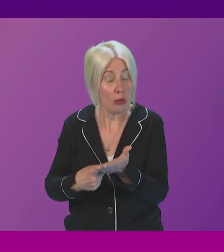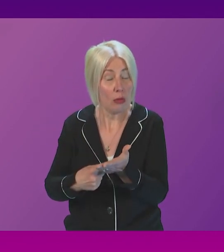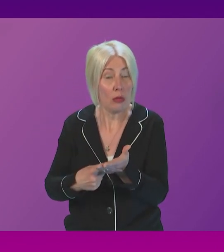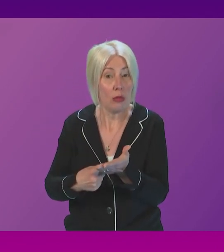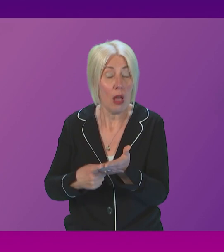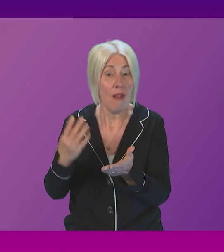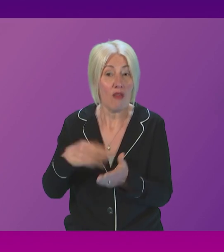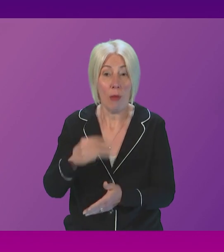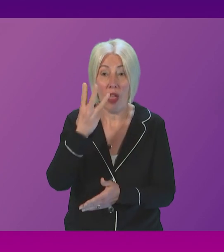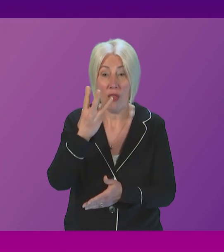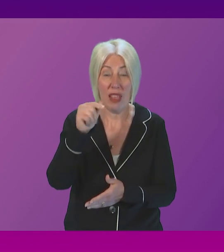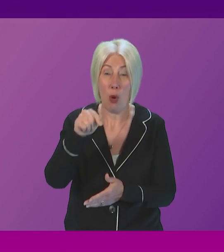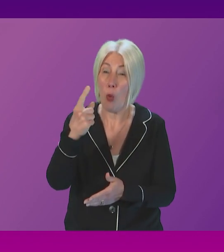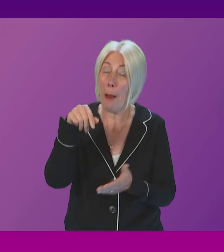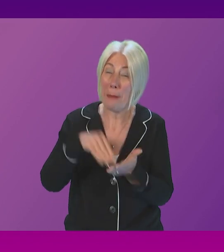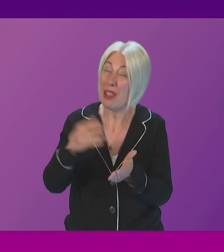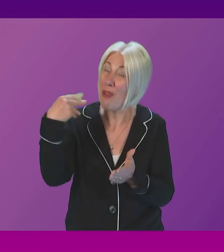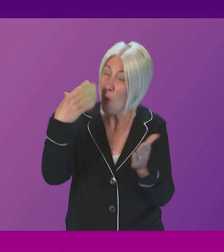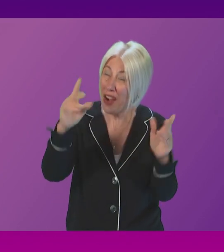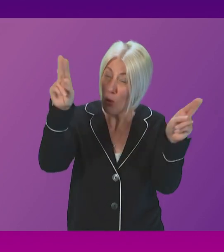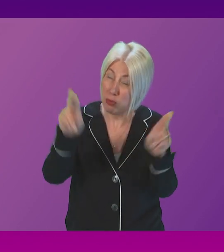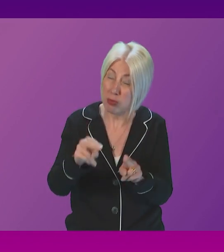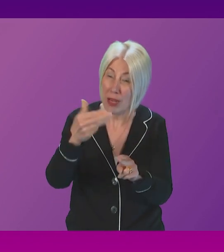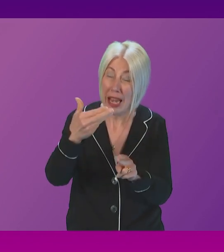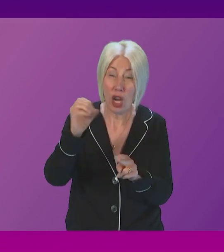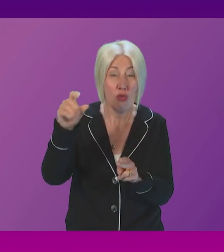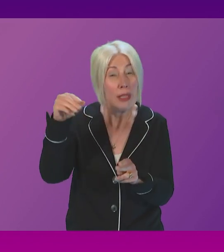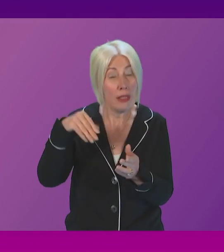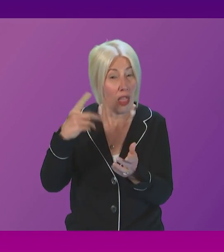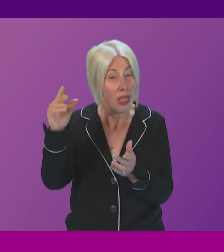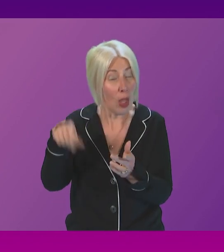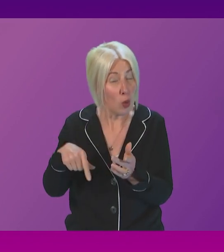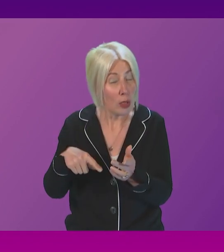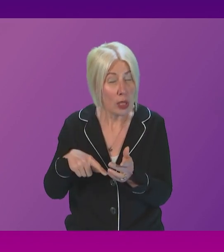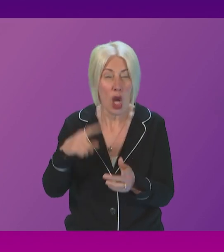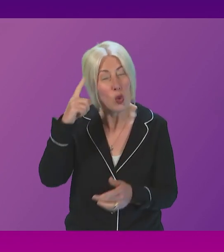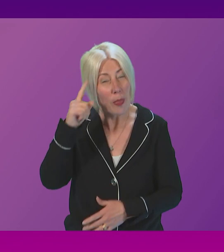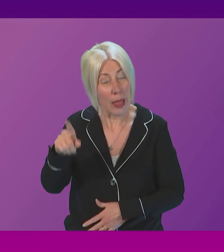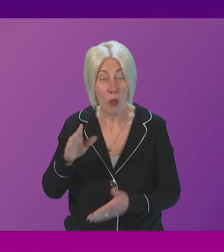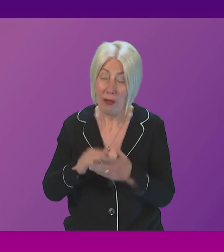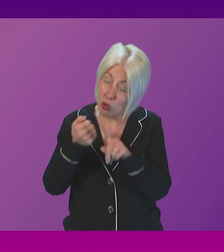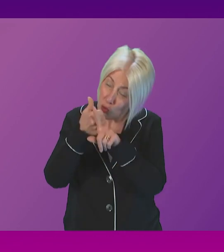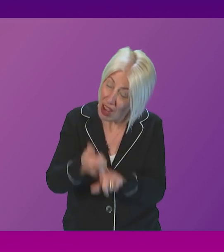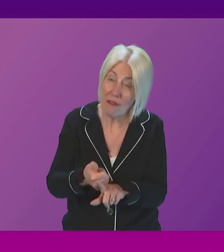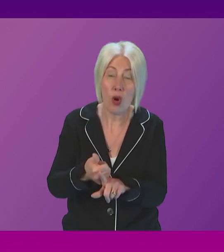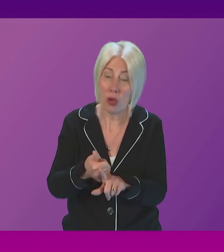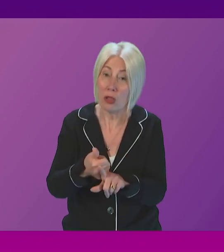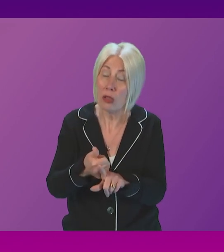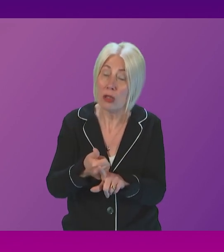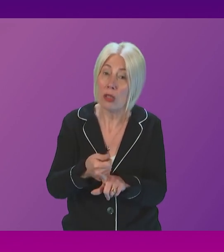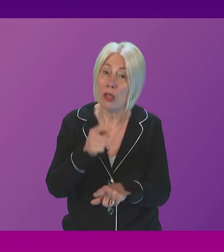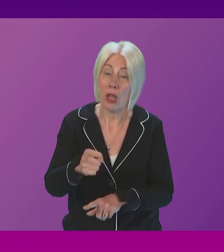from £3.1 million to £900,000. I believe that it must be right that we reinforce success. Will the